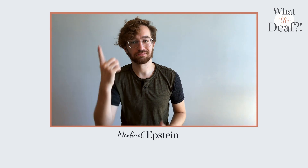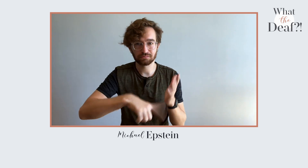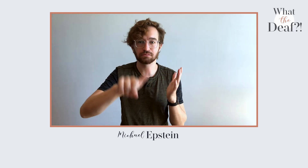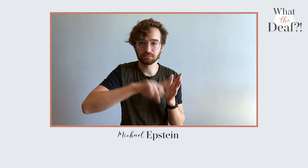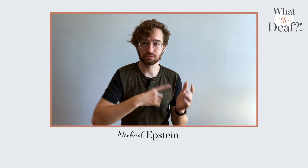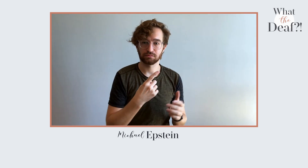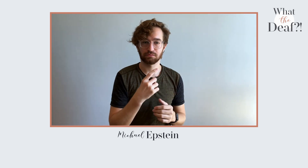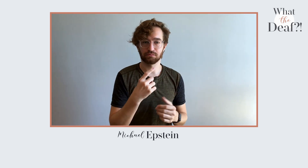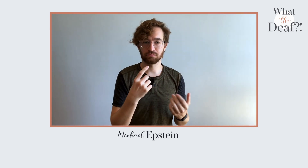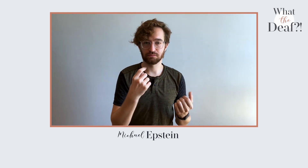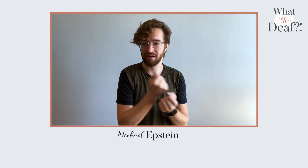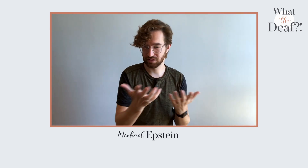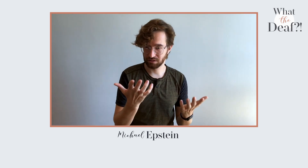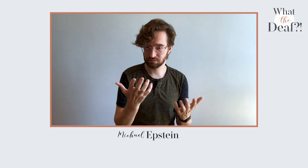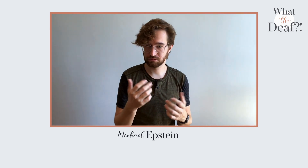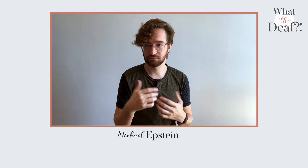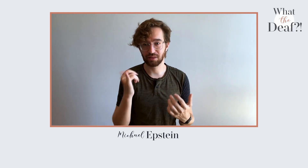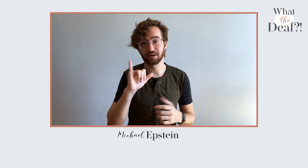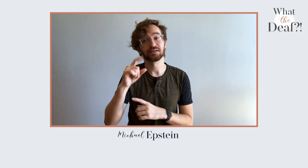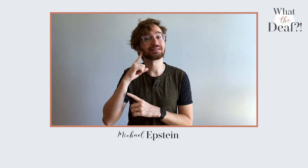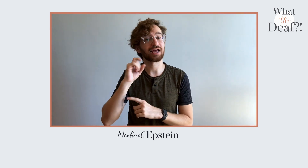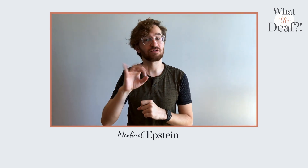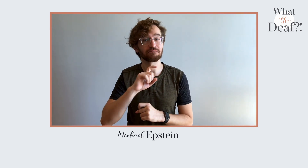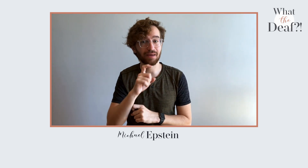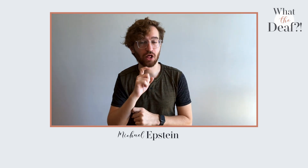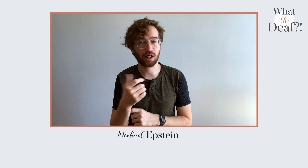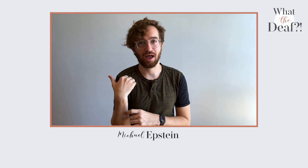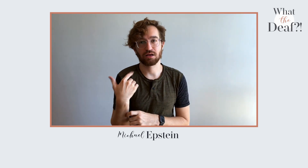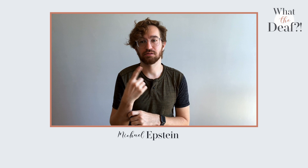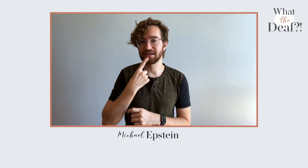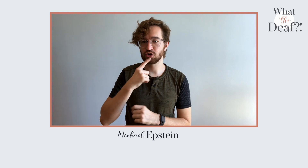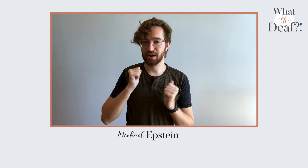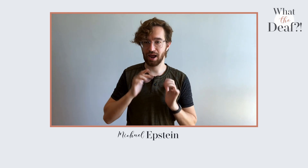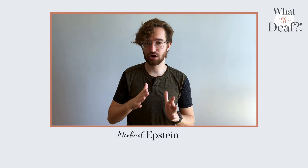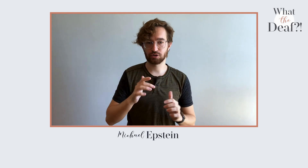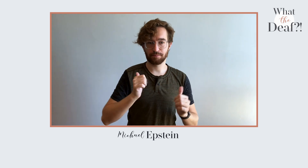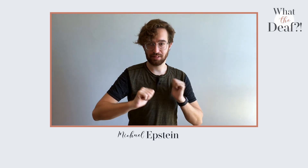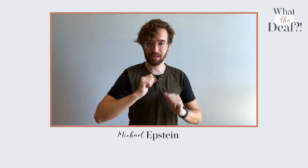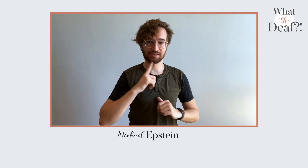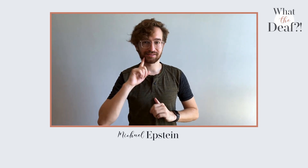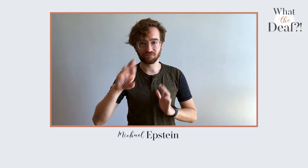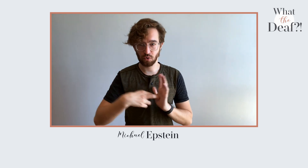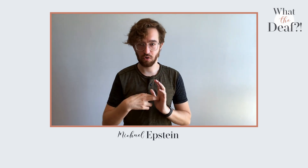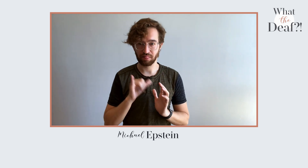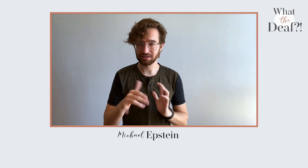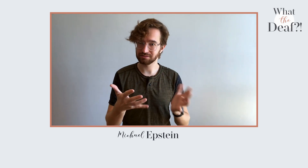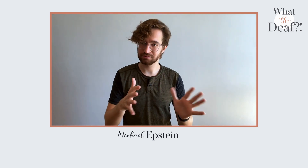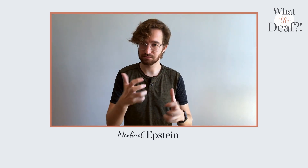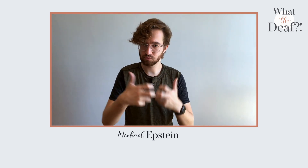not just being overly critical and negative about everything. Think of the movie, "The Sound of Metal". There's a hearing actor that plays a deaf role.